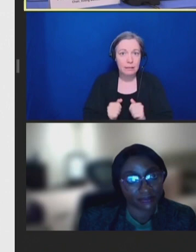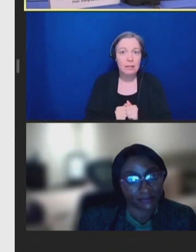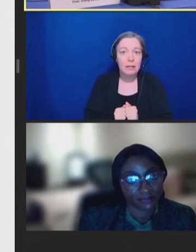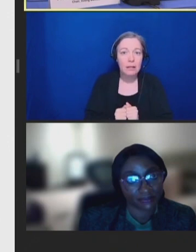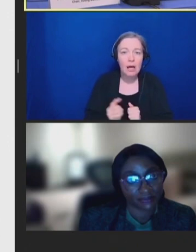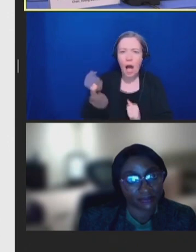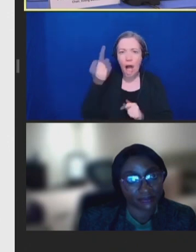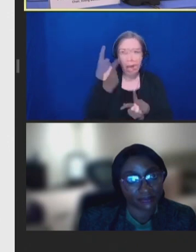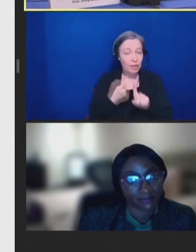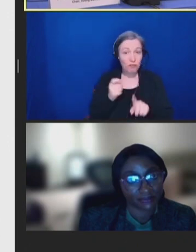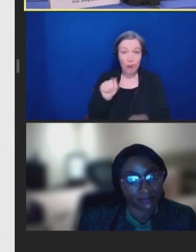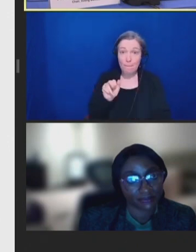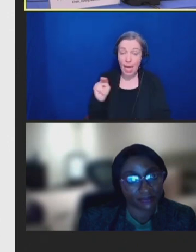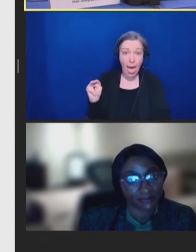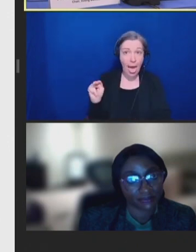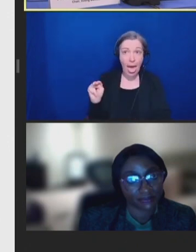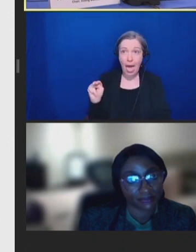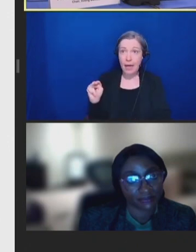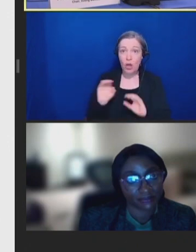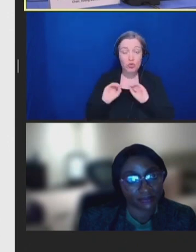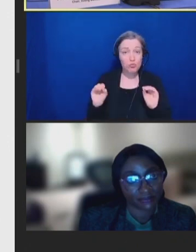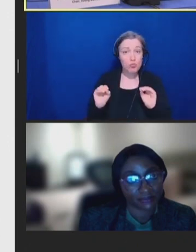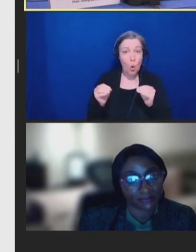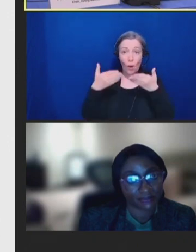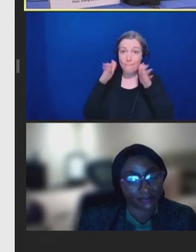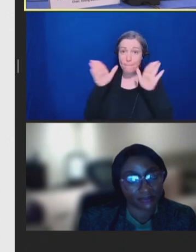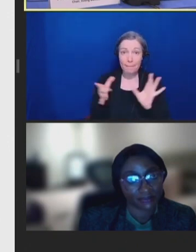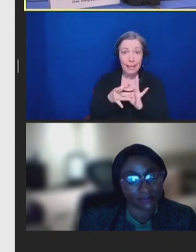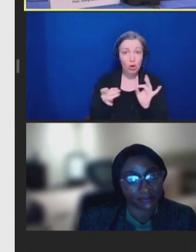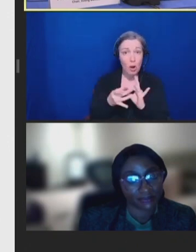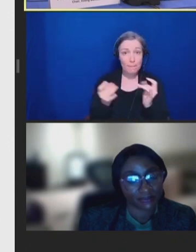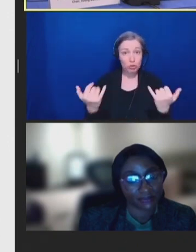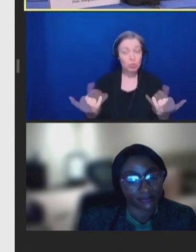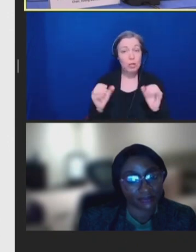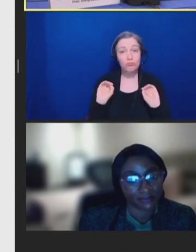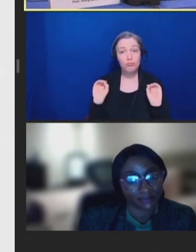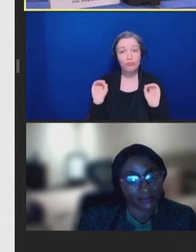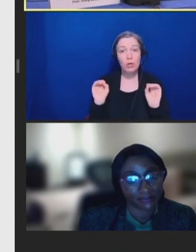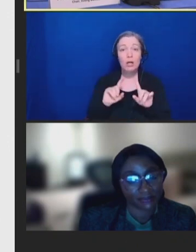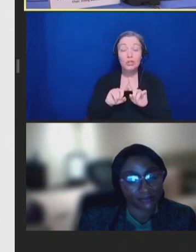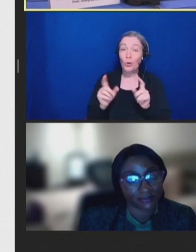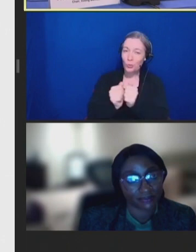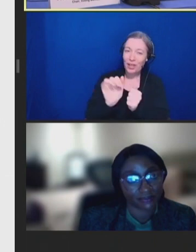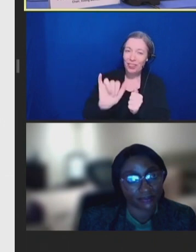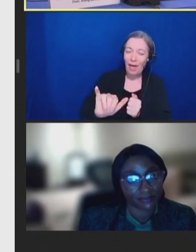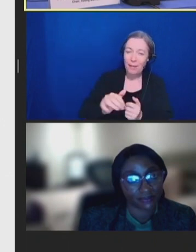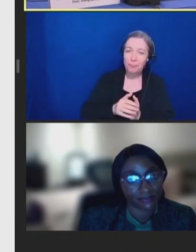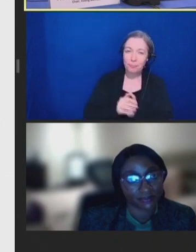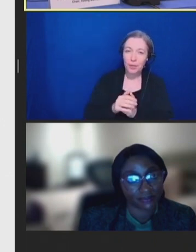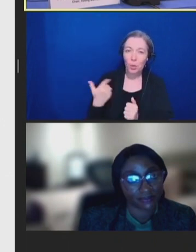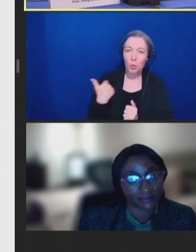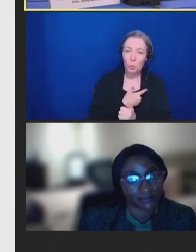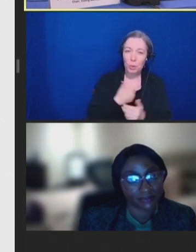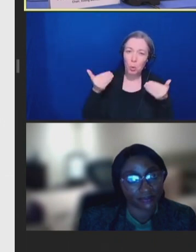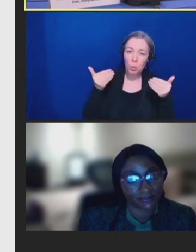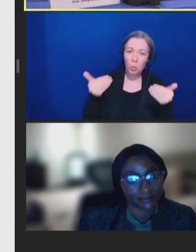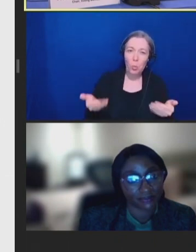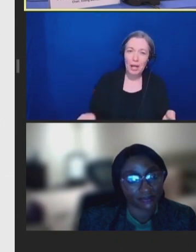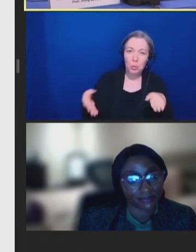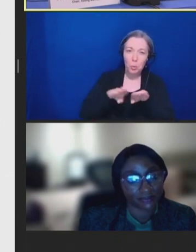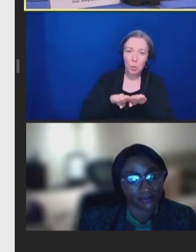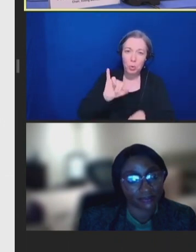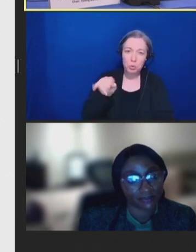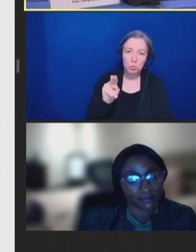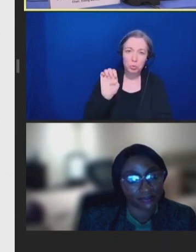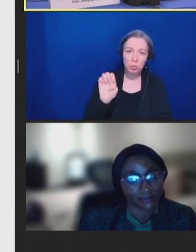have any public comments today. And so, with that, we will adjourn our June meeting. I would